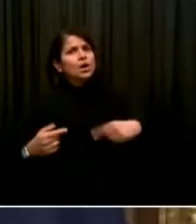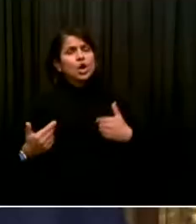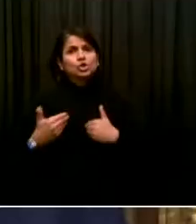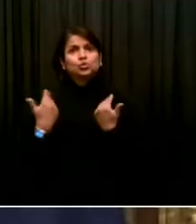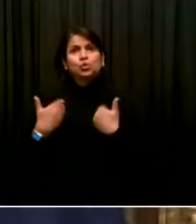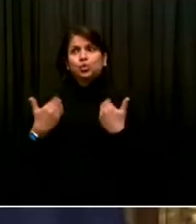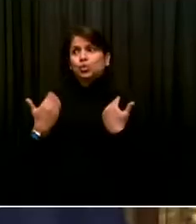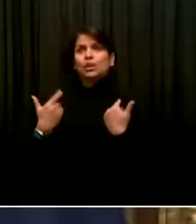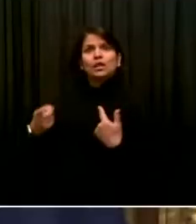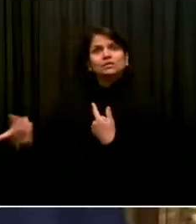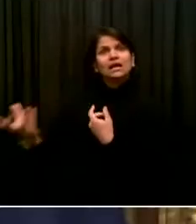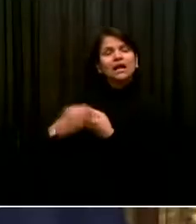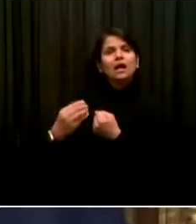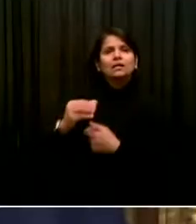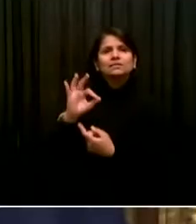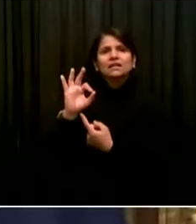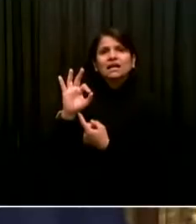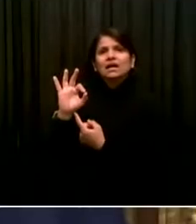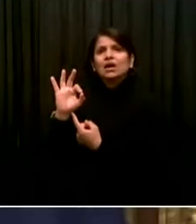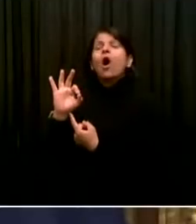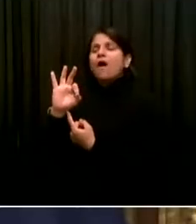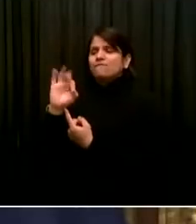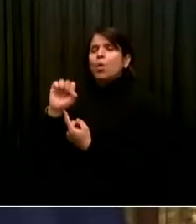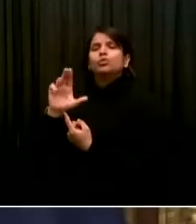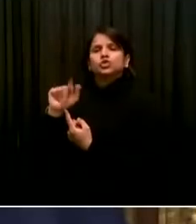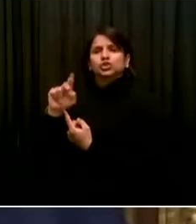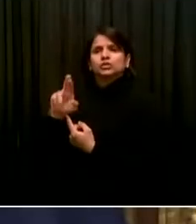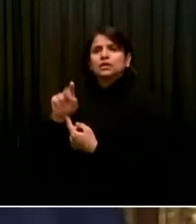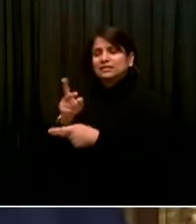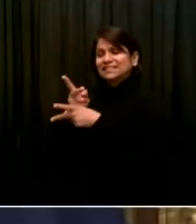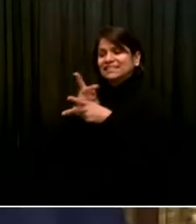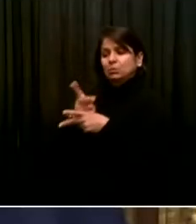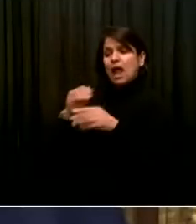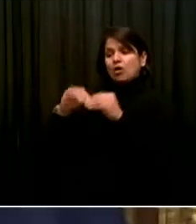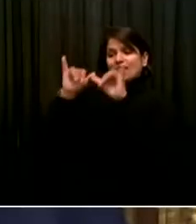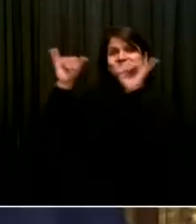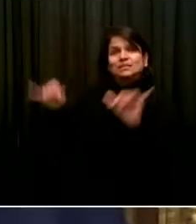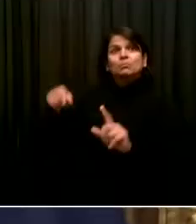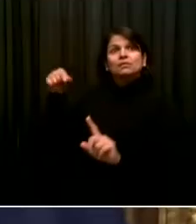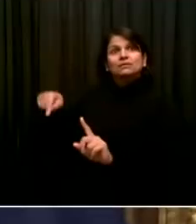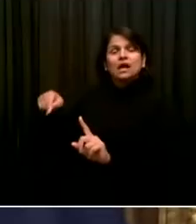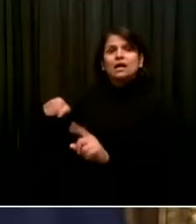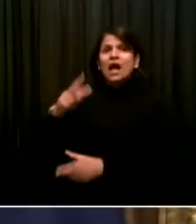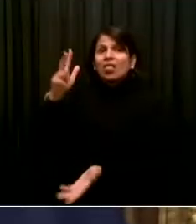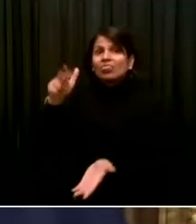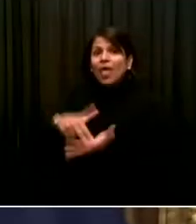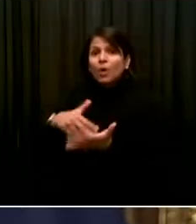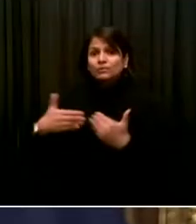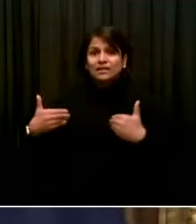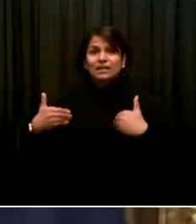INFOSTER CARE. ALMOST 3,000